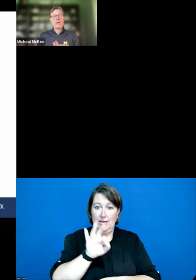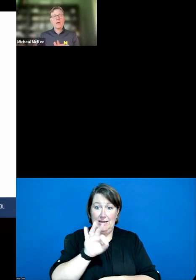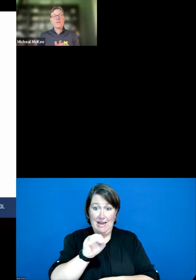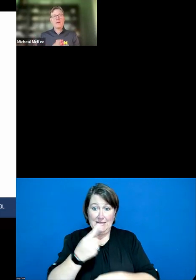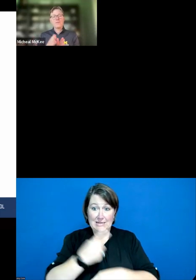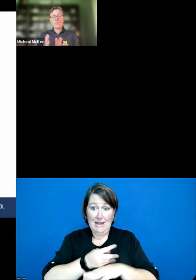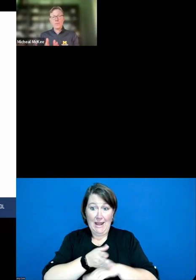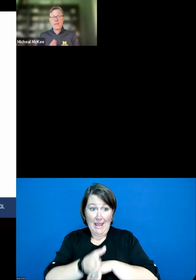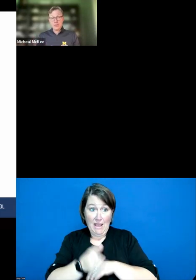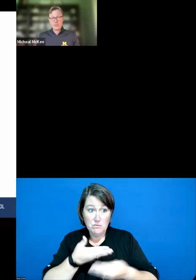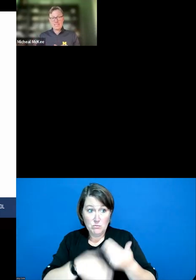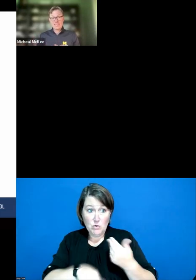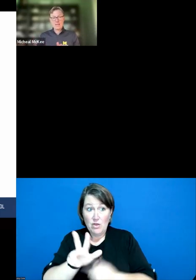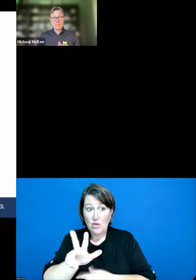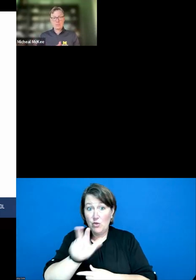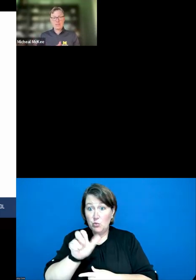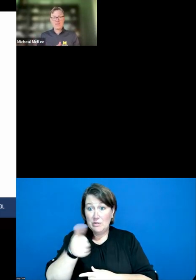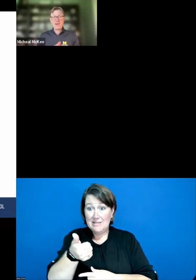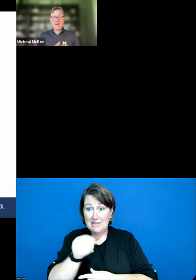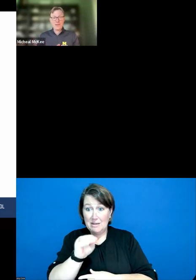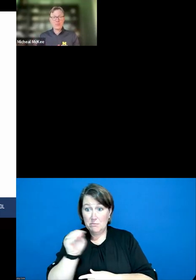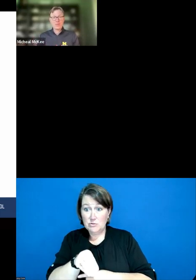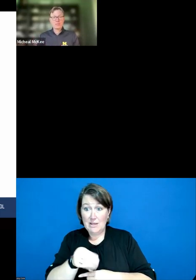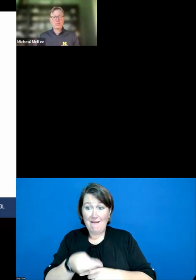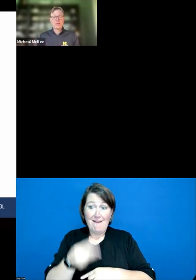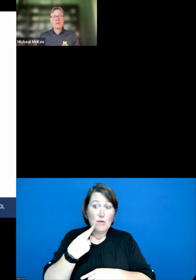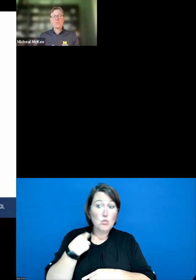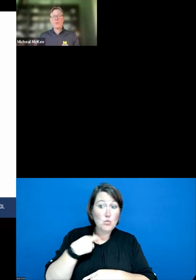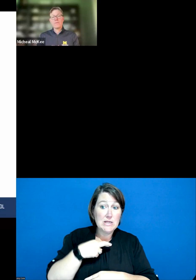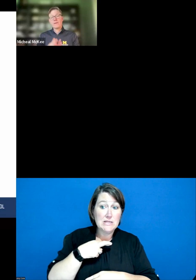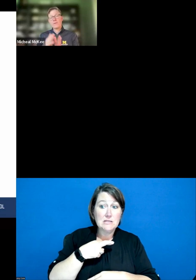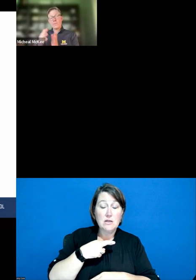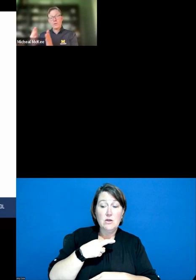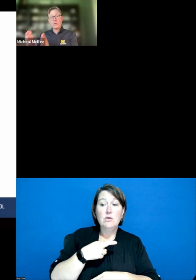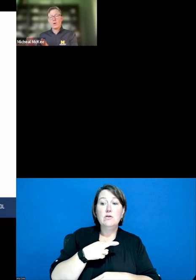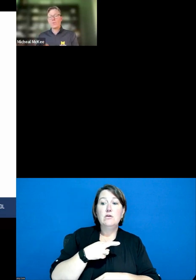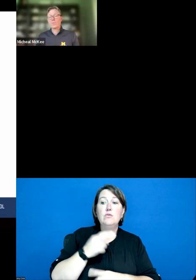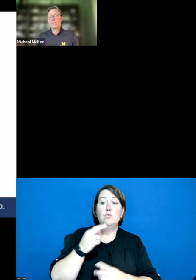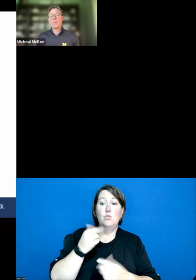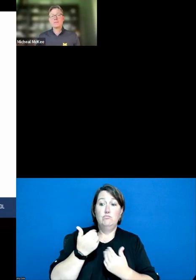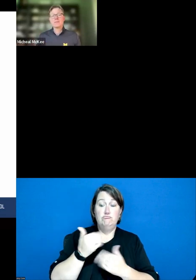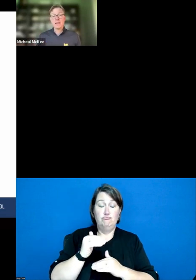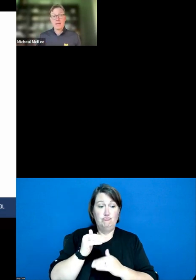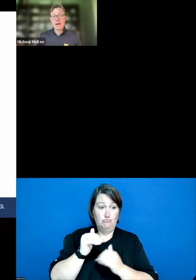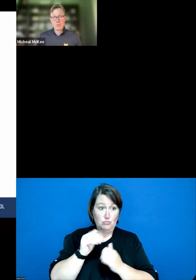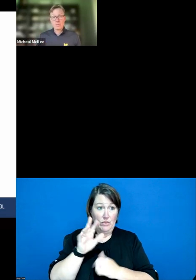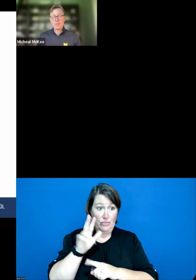and then 310% higher risk when you go three months and out.